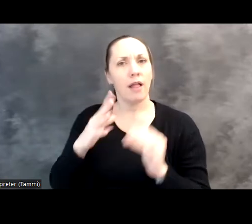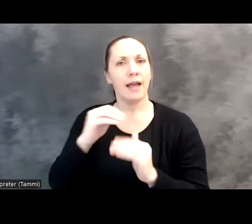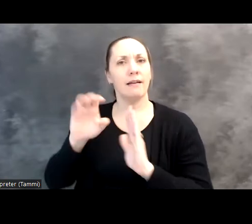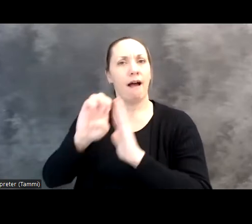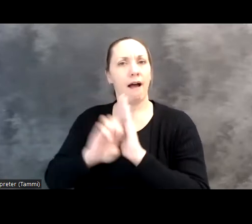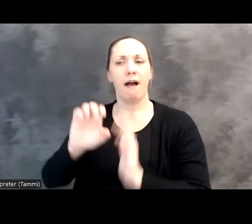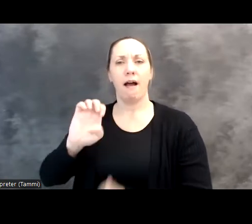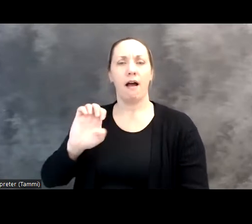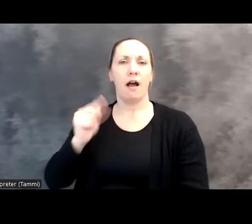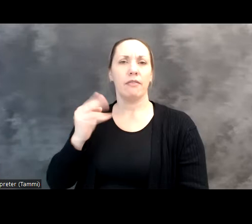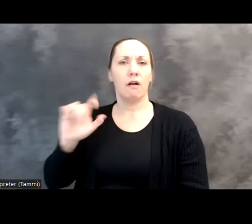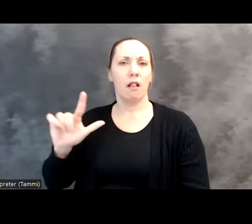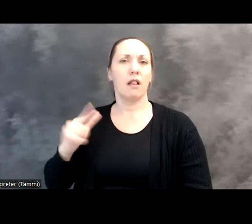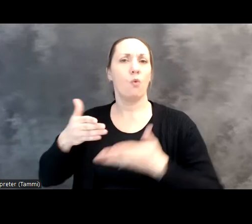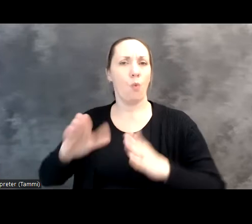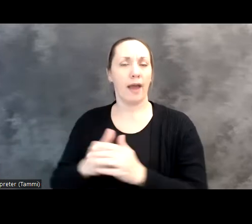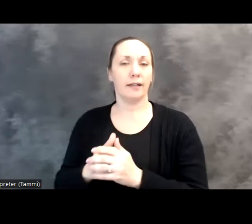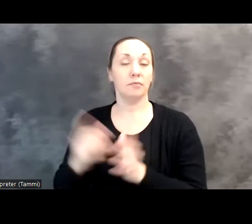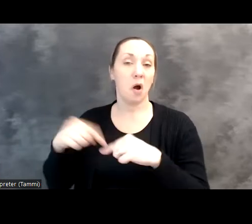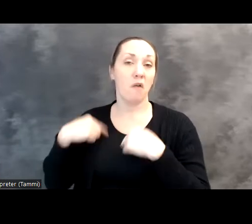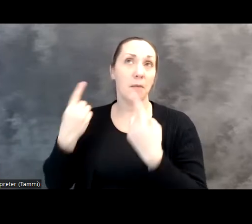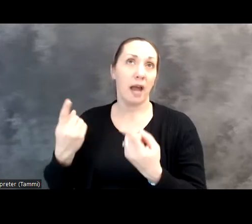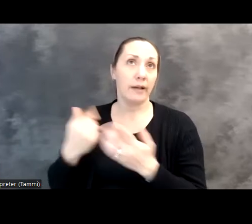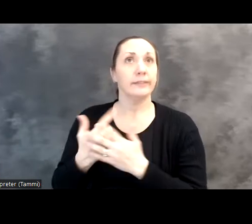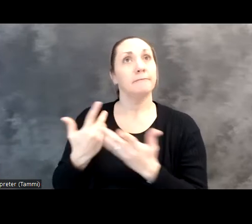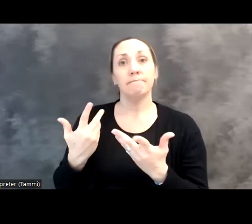How can these issues be addressed in a more equitable